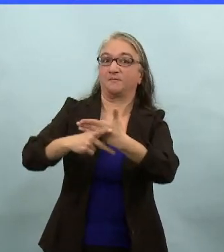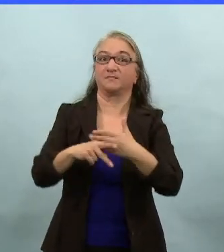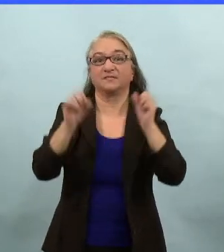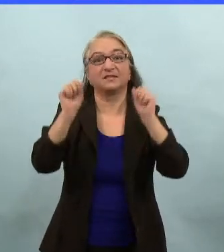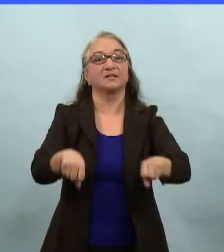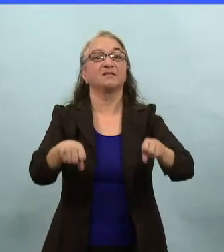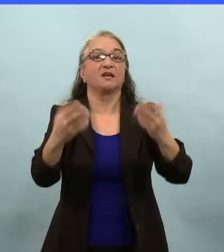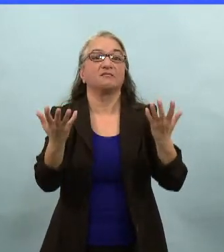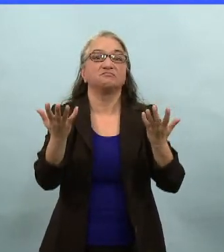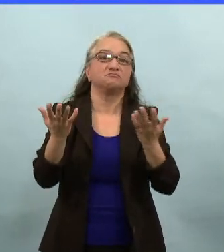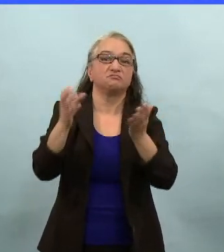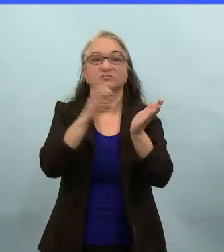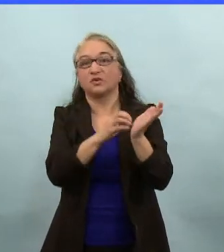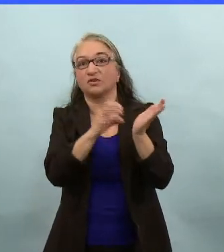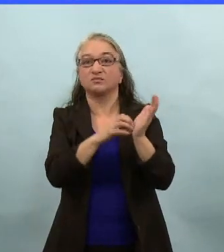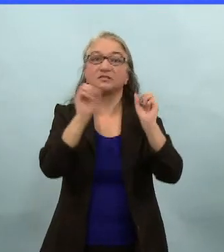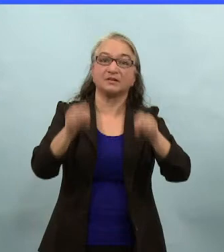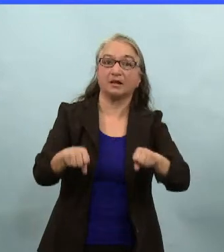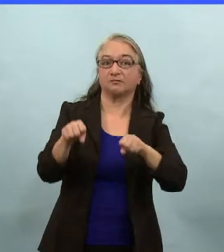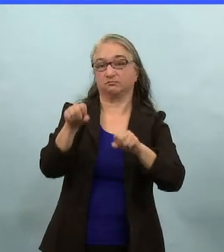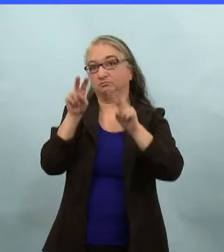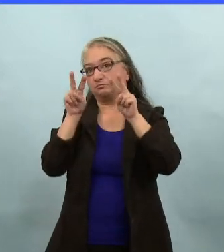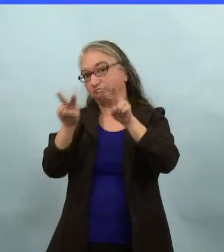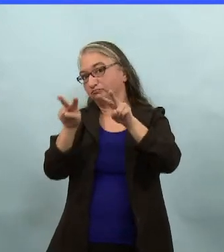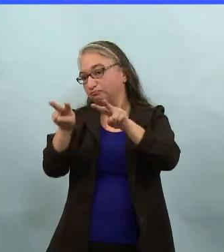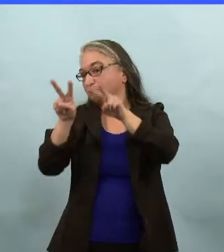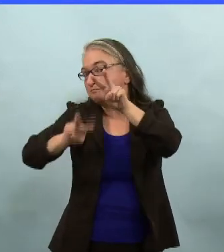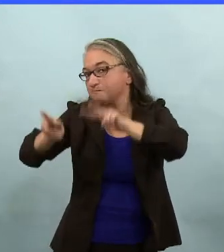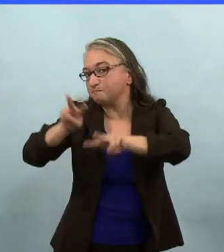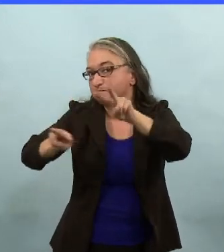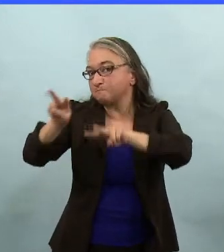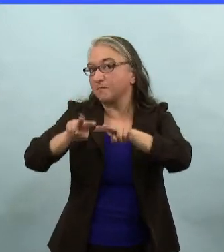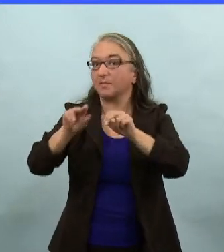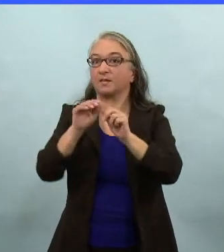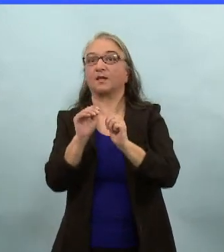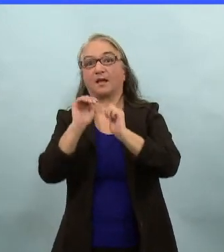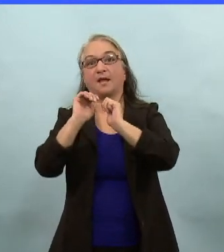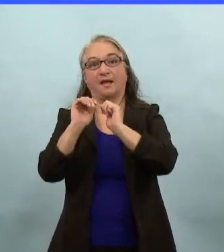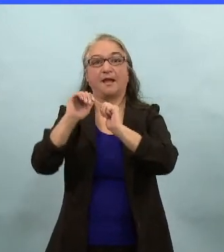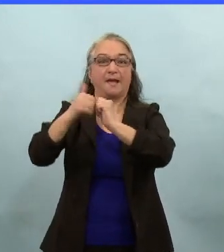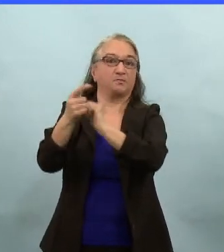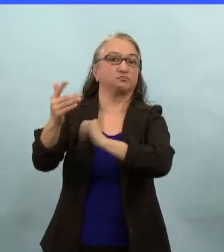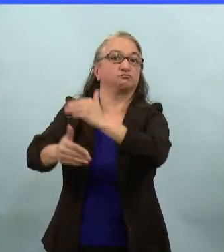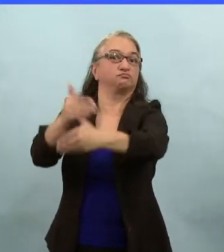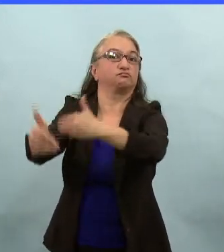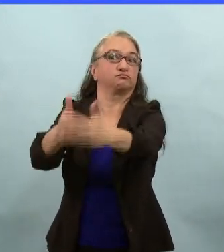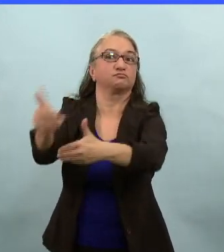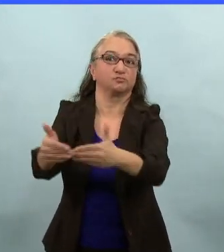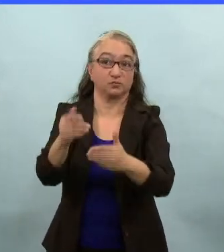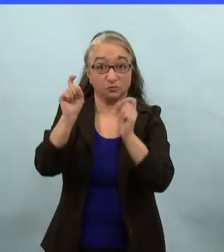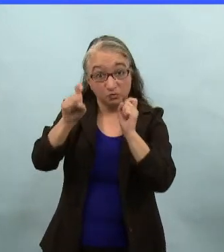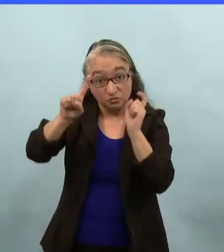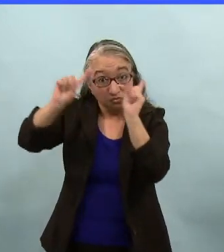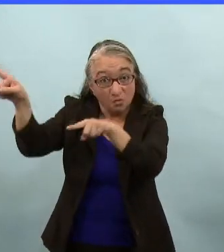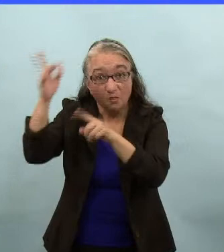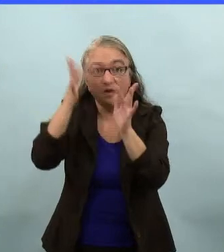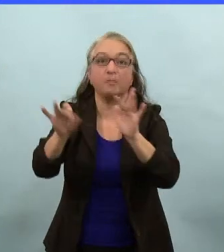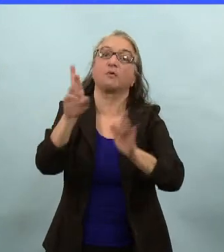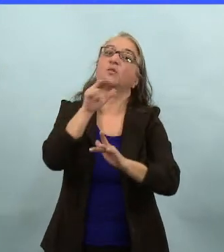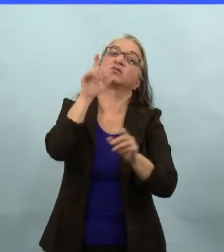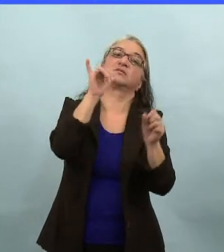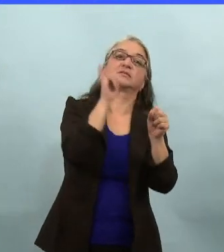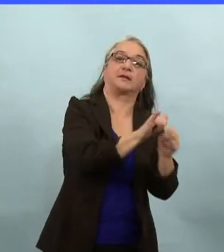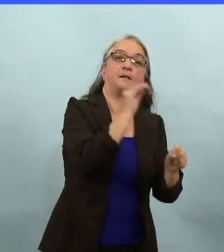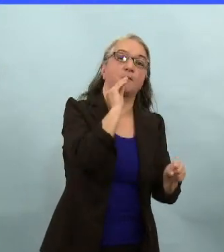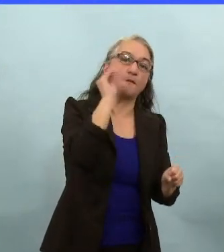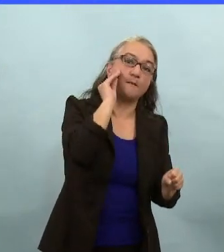and told when it um it's the right time to be at the hospital so in some situations people may not